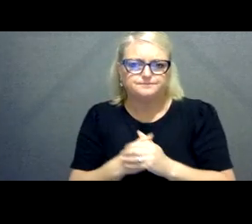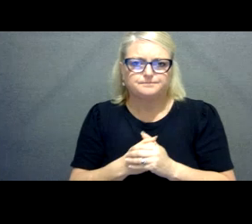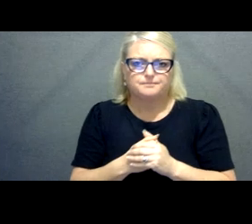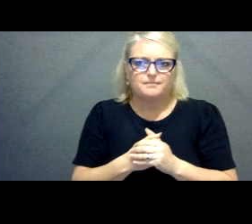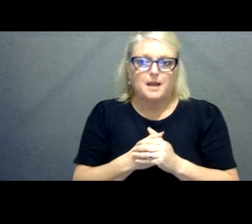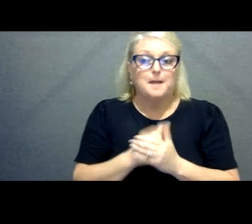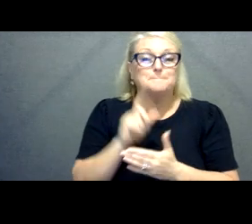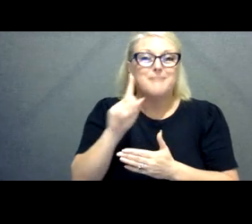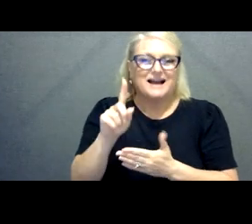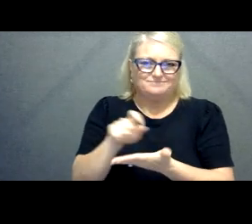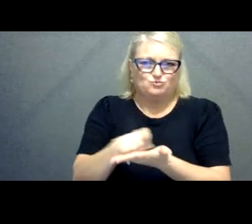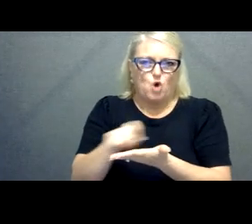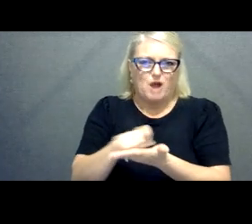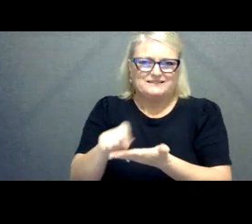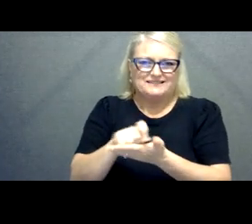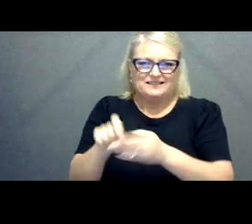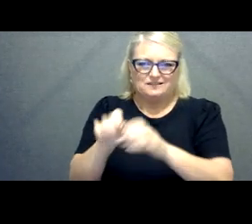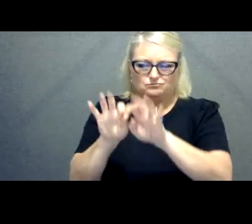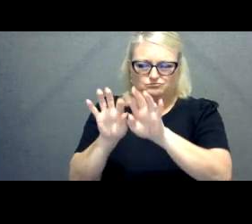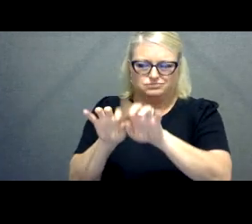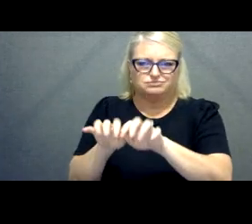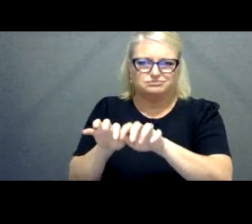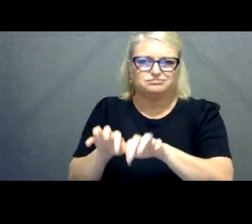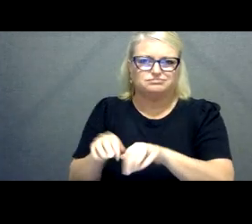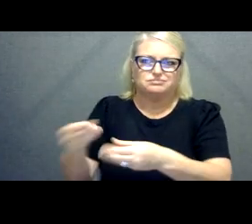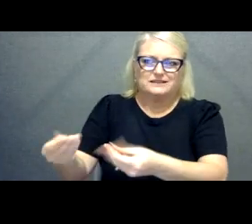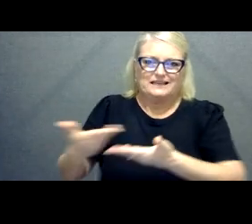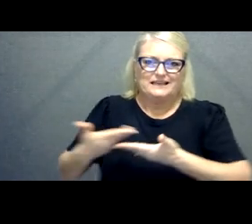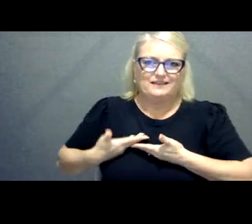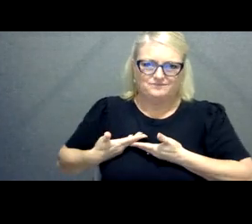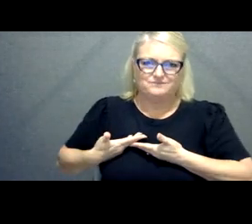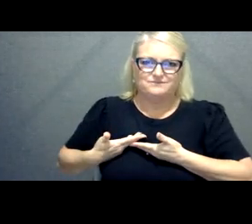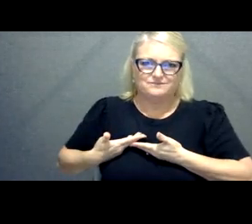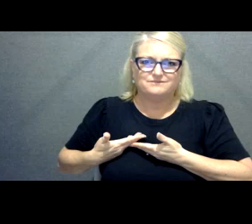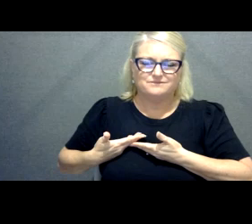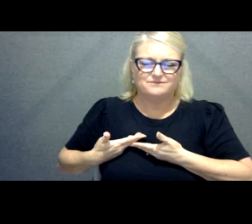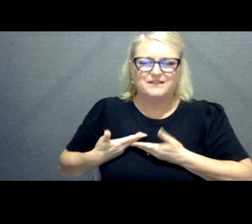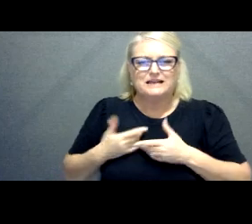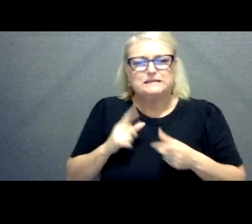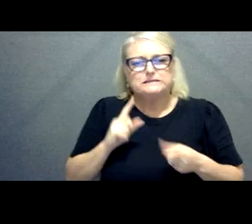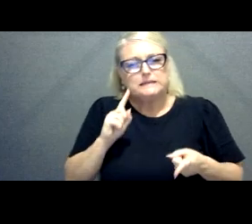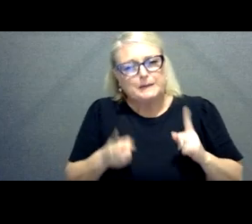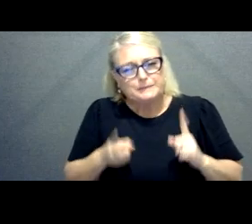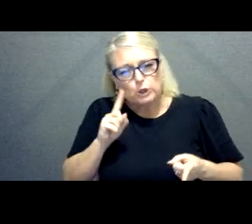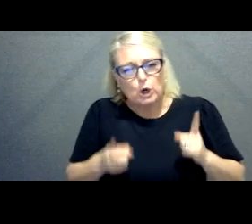in exceptional circumstances we may accept it verbally but that's normally where